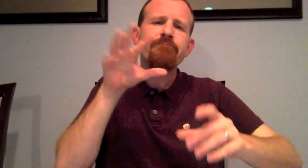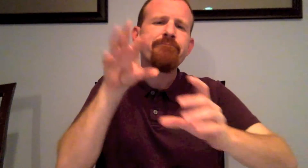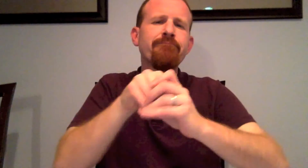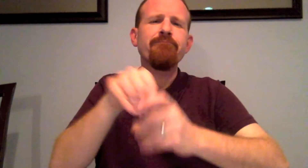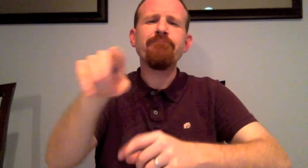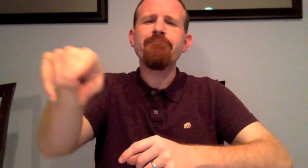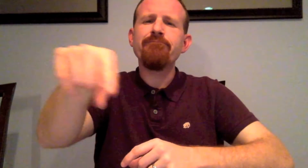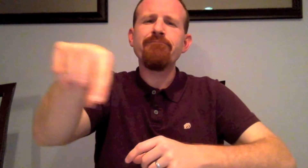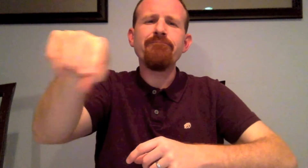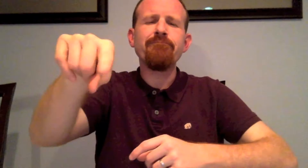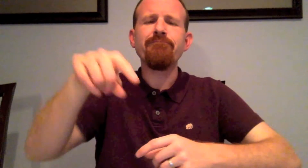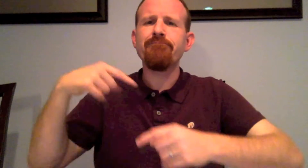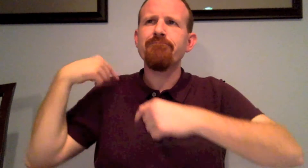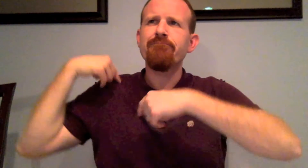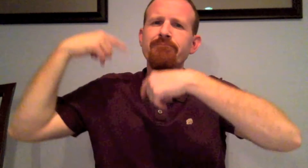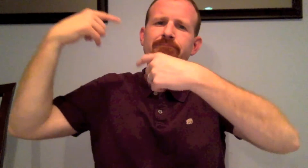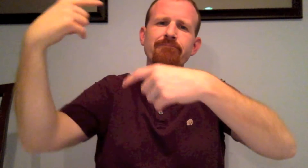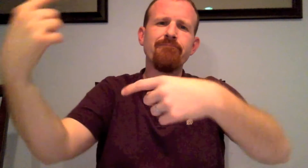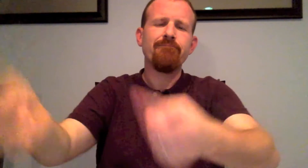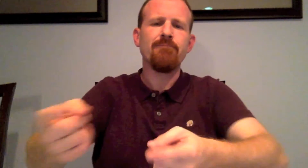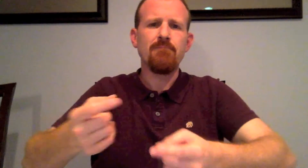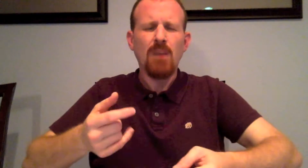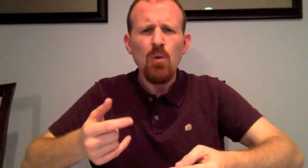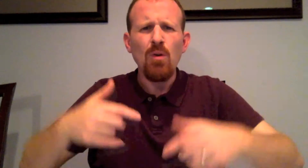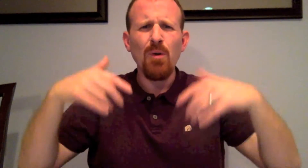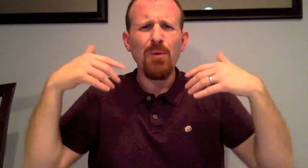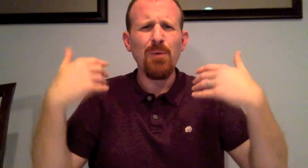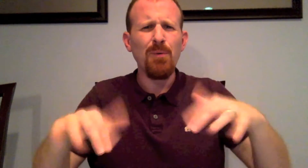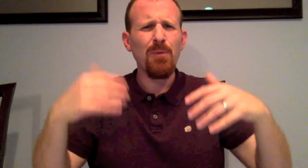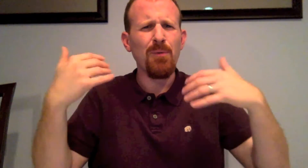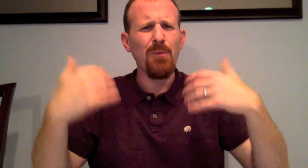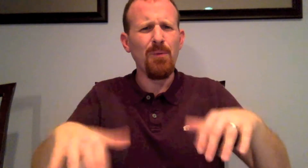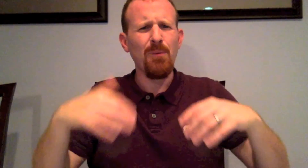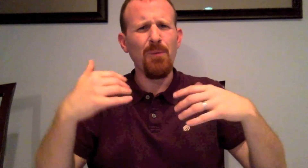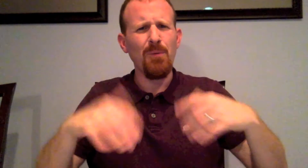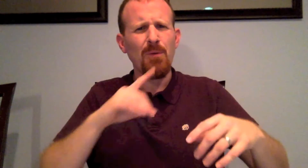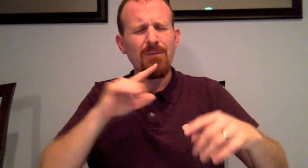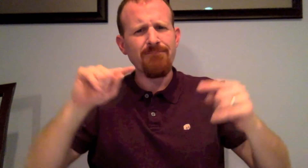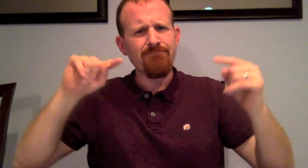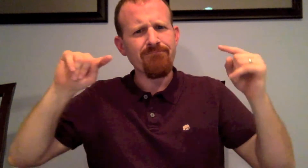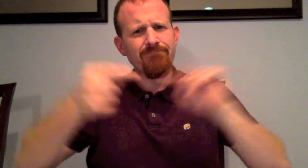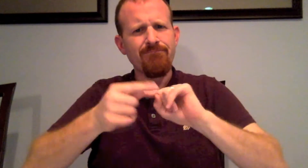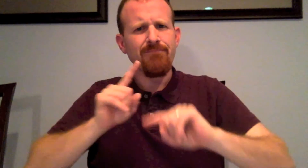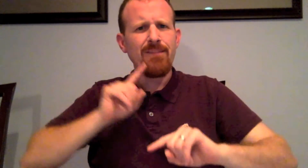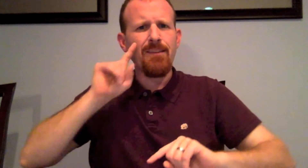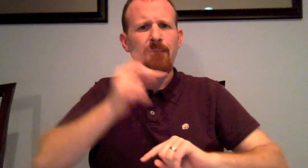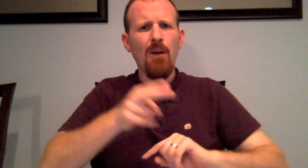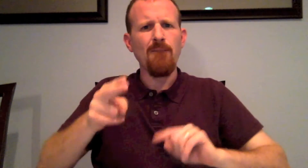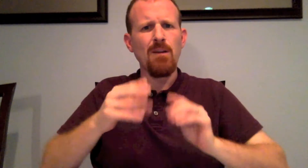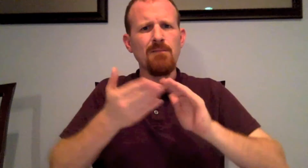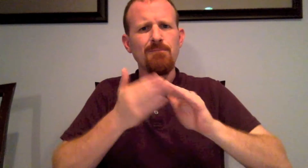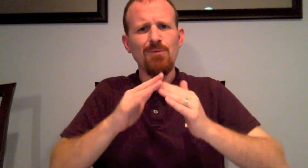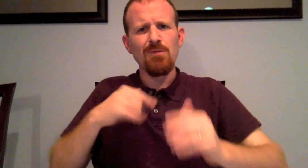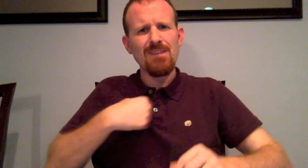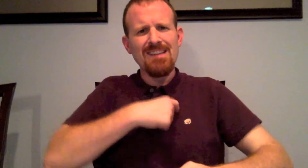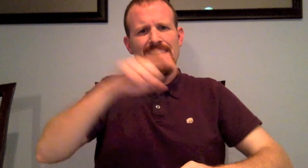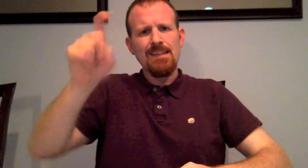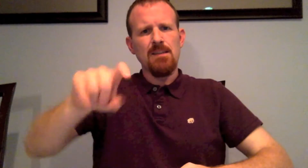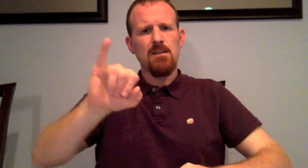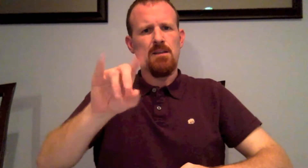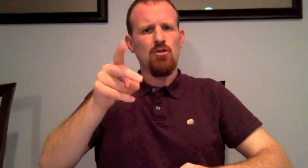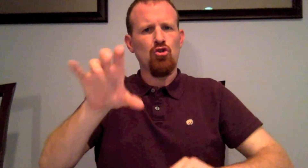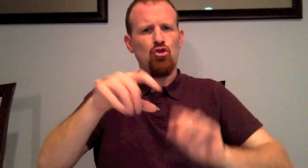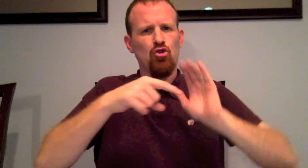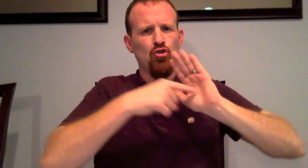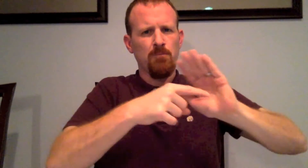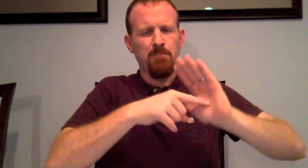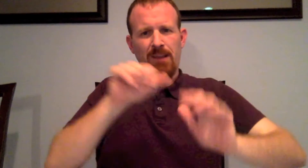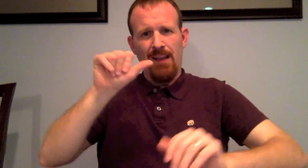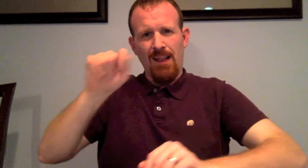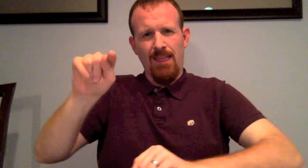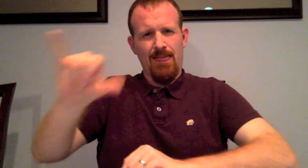John mentioned that he has not been involved with EHDI initiatives or worked with EHDI in a while. Lack of involvement with EHDI has been damaging to the Deaf and Hard of Hearing community and we need an IDHHC representative